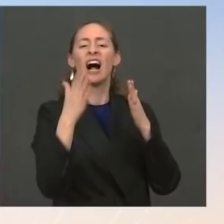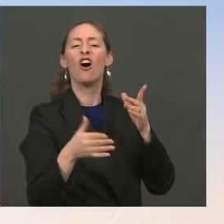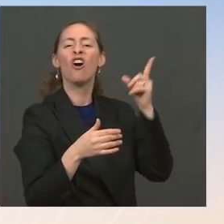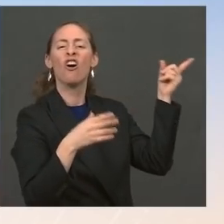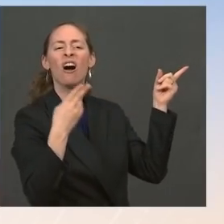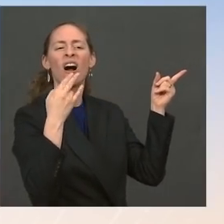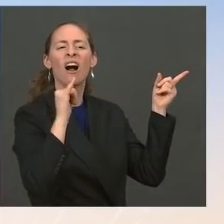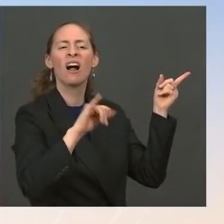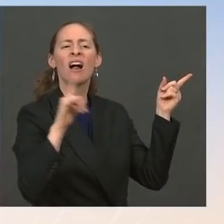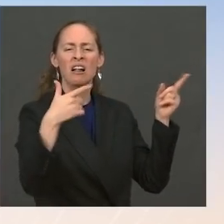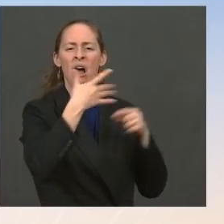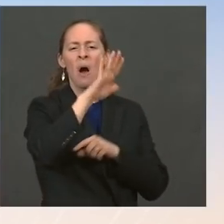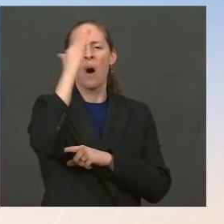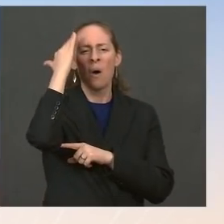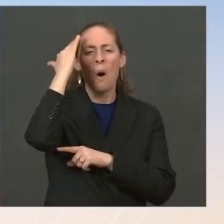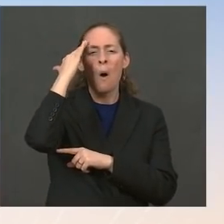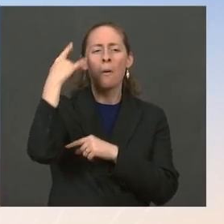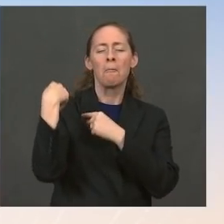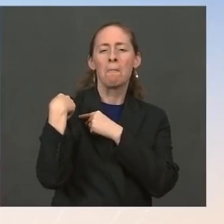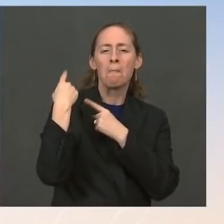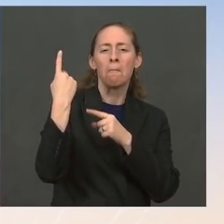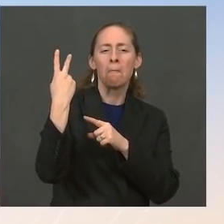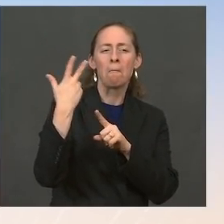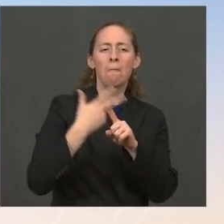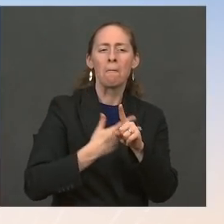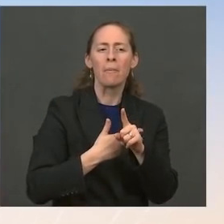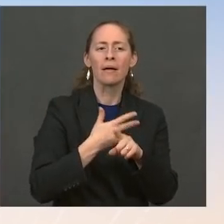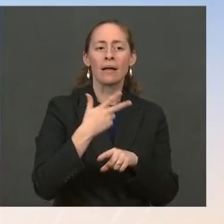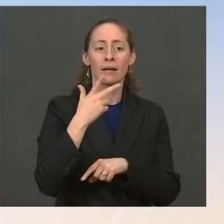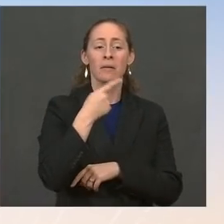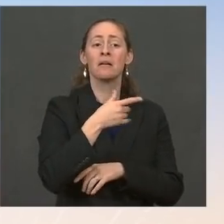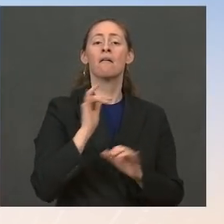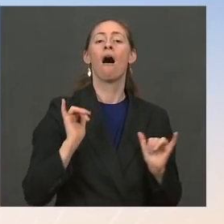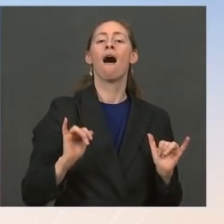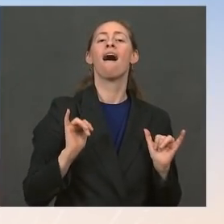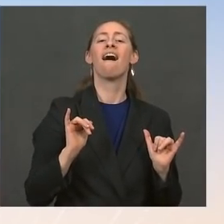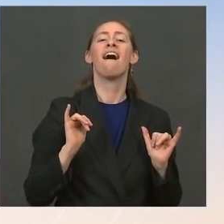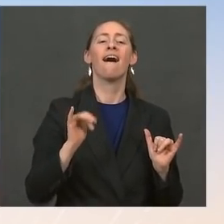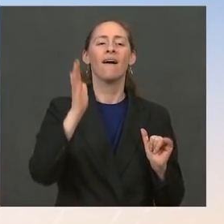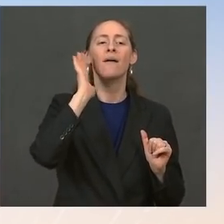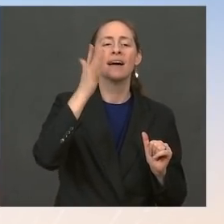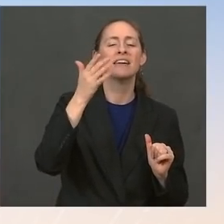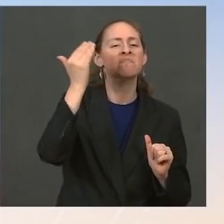And that's why it wasn't really a surprise to them and why the vote, in part, moved forward. Go ahead, Kristen. The Press: Jen, thank you.